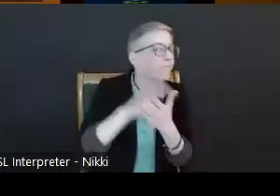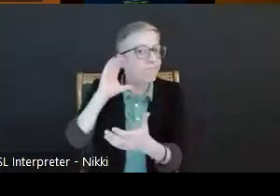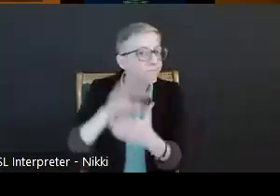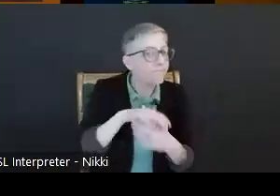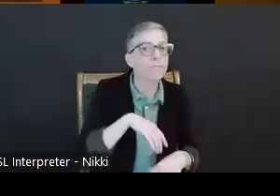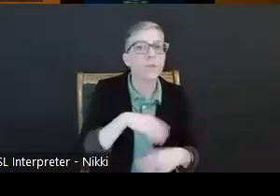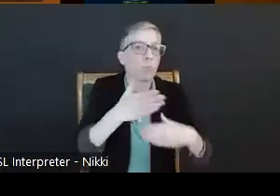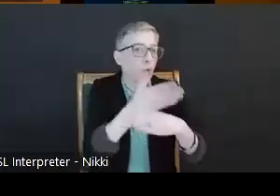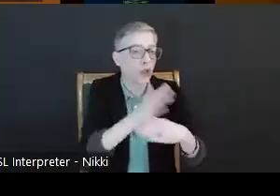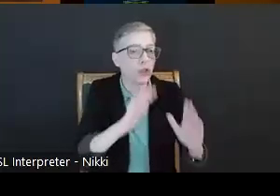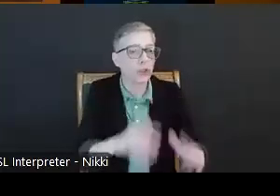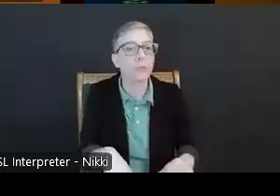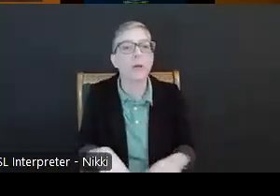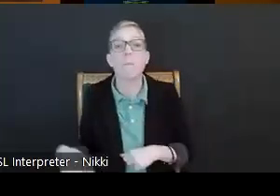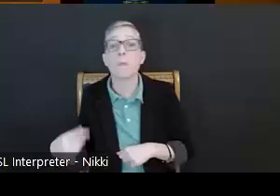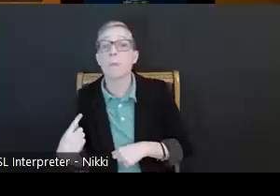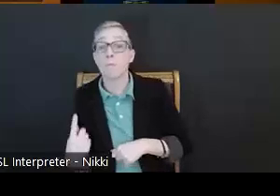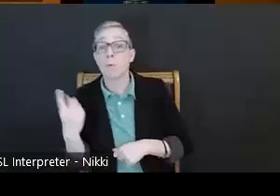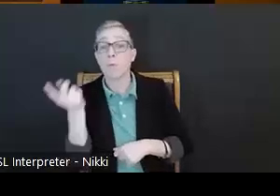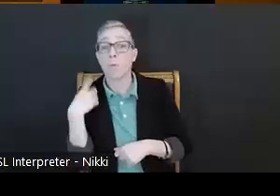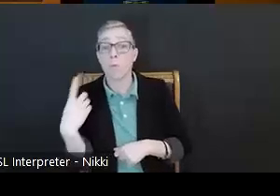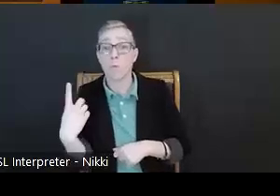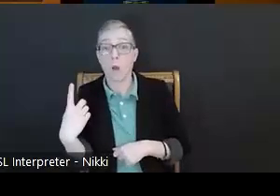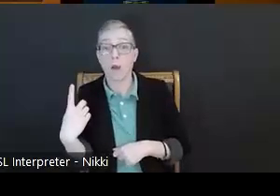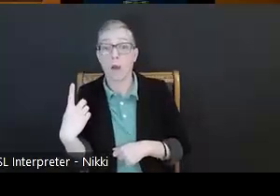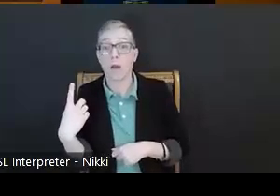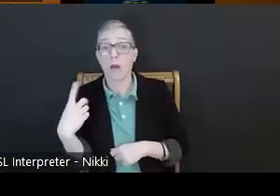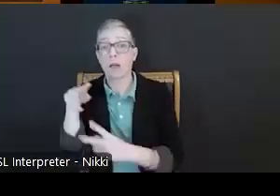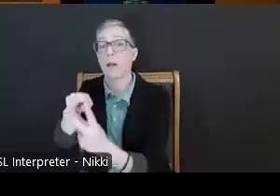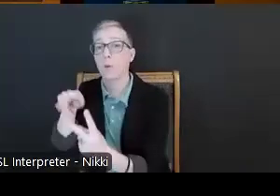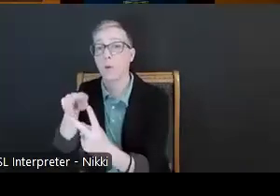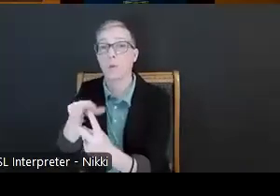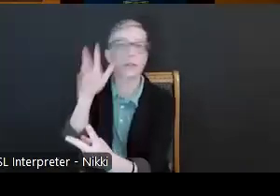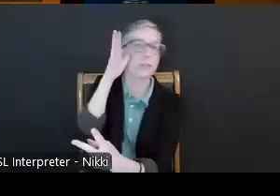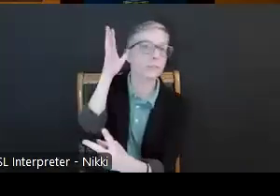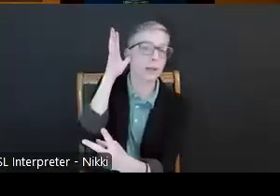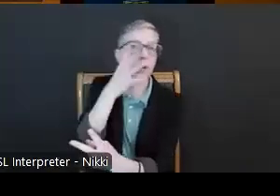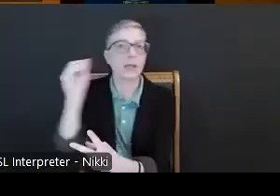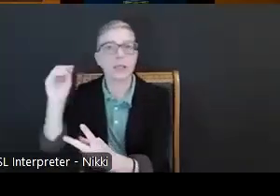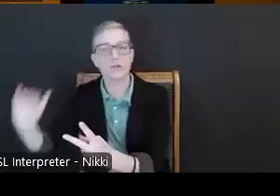diad that was siblings um so again this idea to really uh get feedback from different forms of